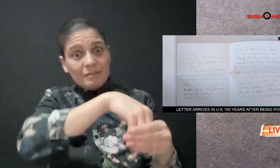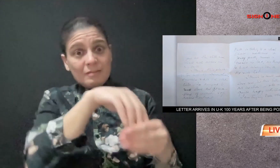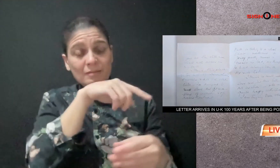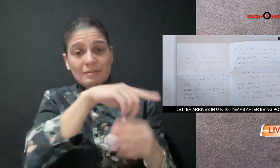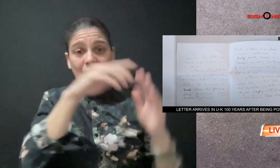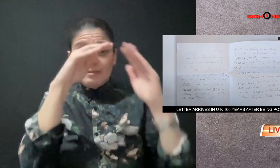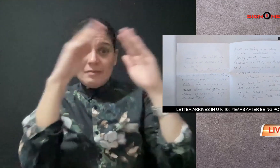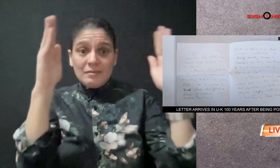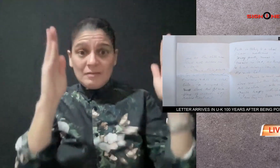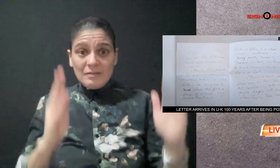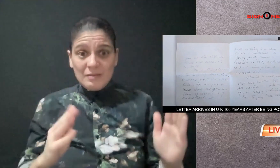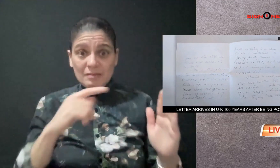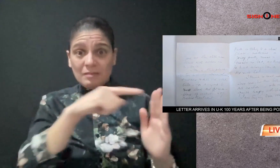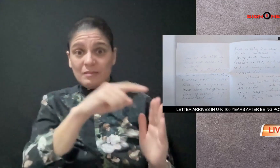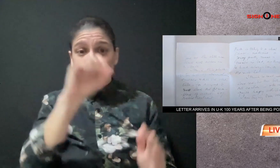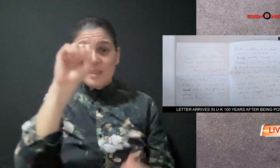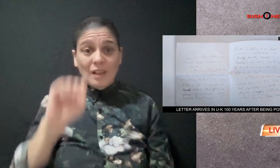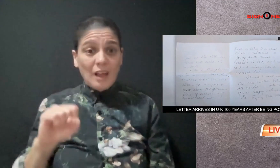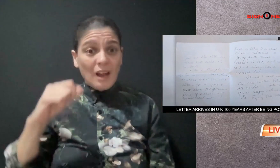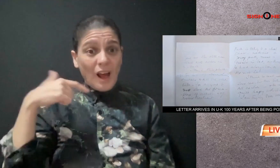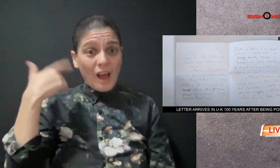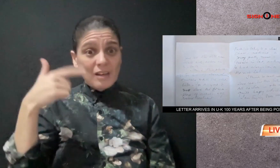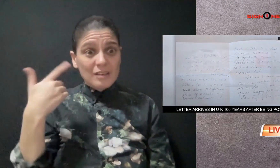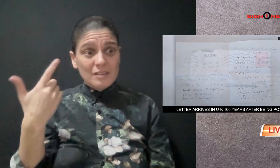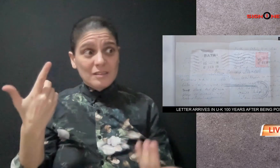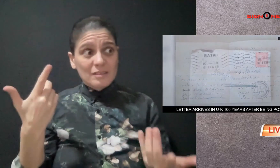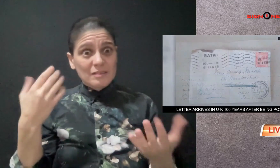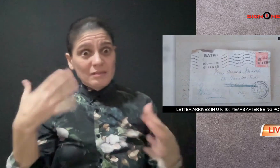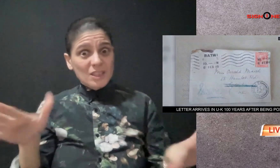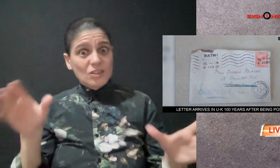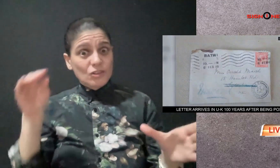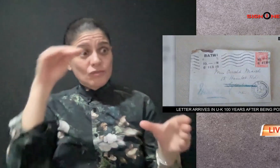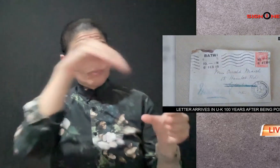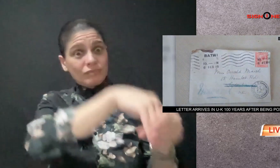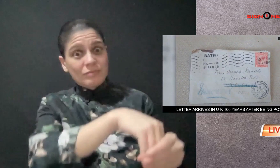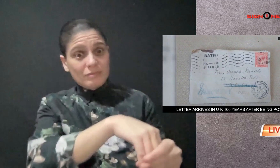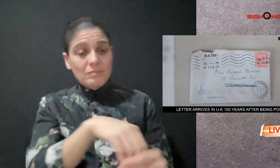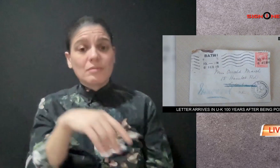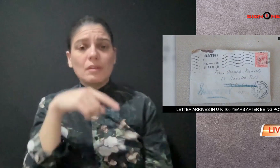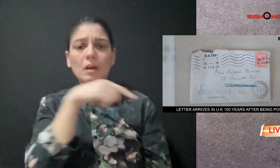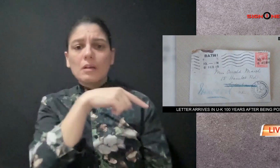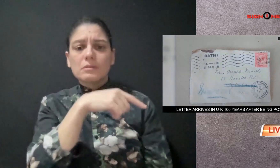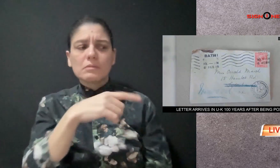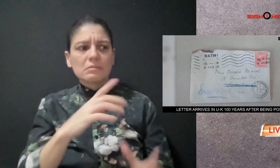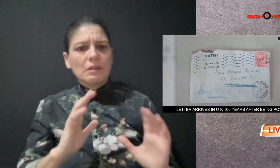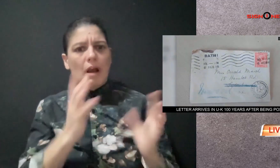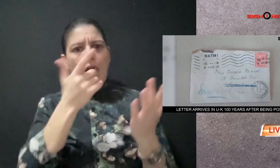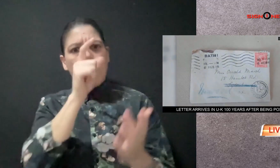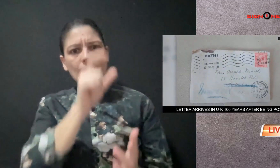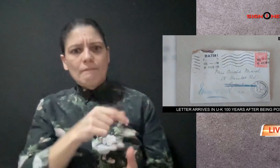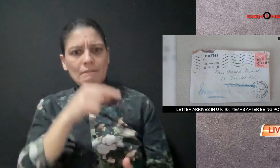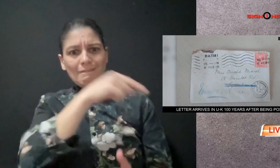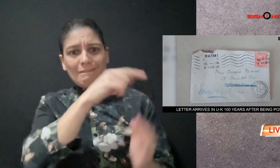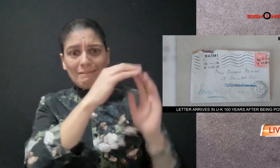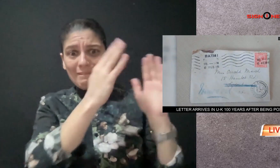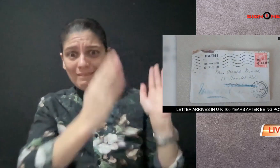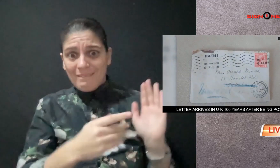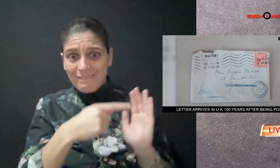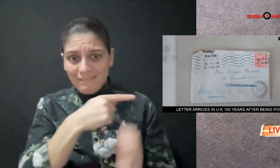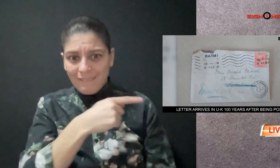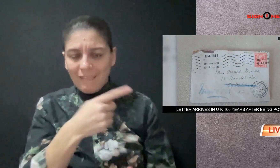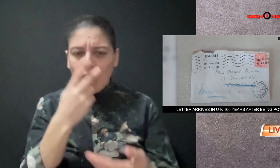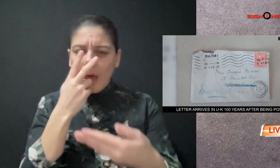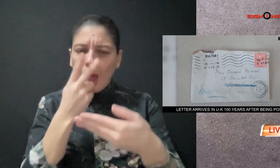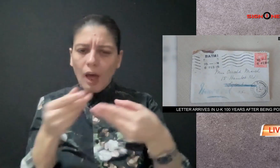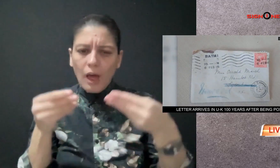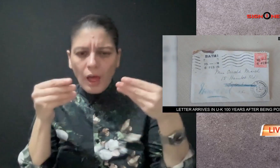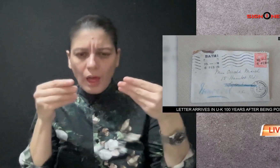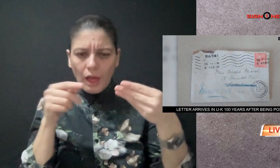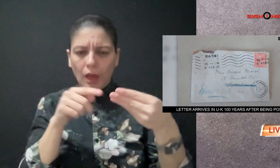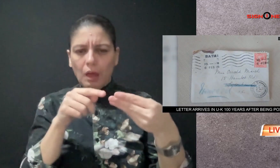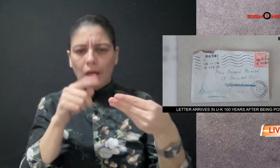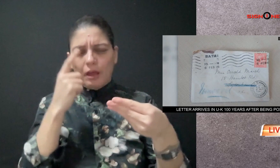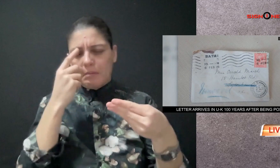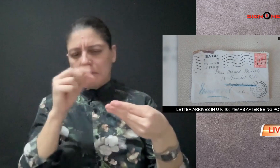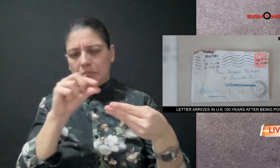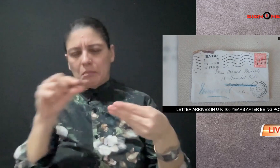to a South London flat finally reached its destination the current occupant saw the year